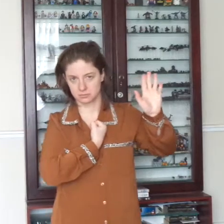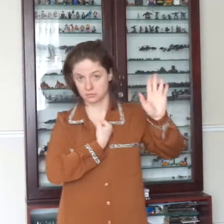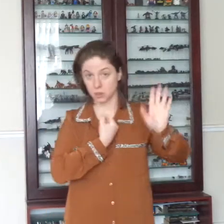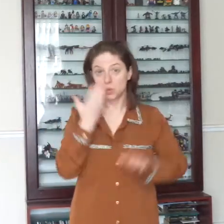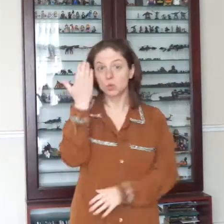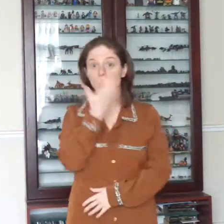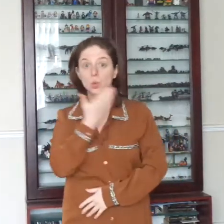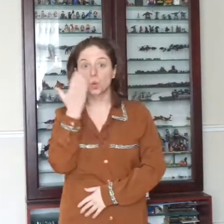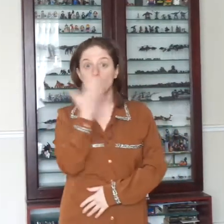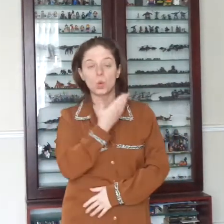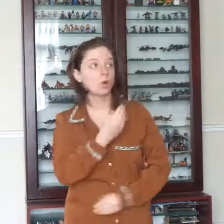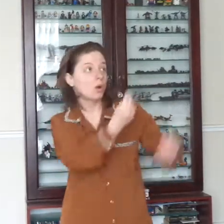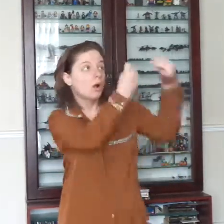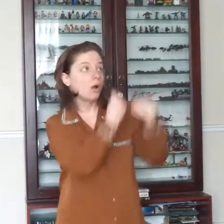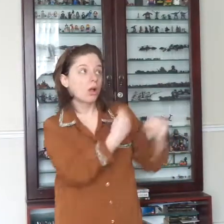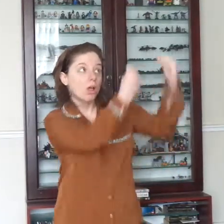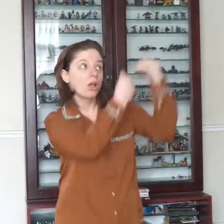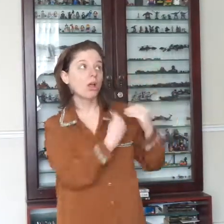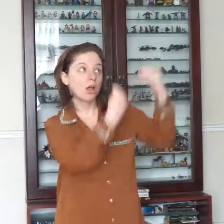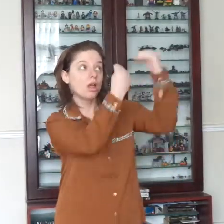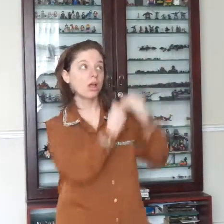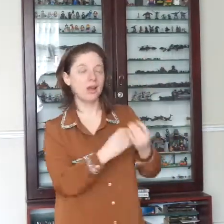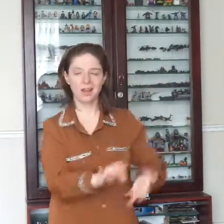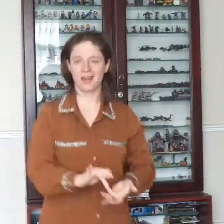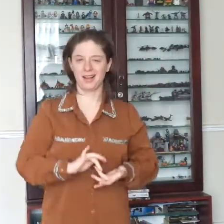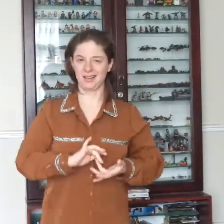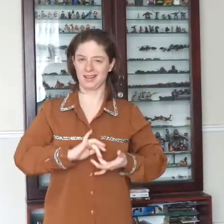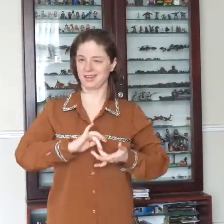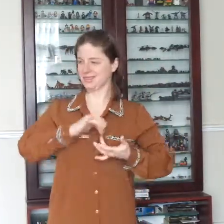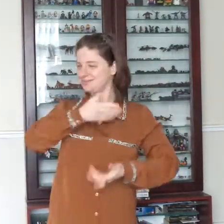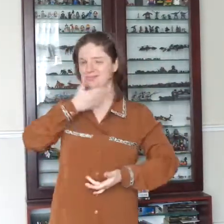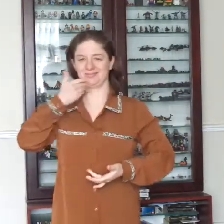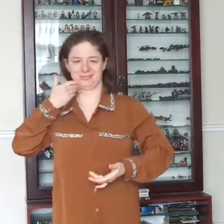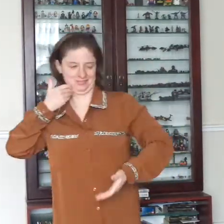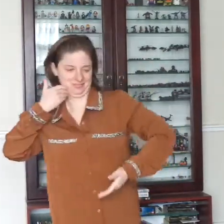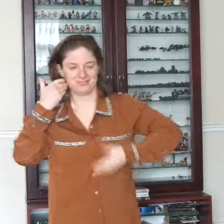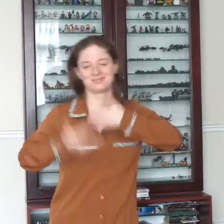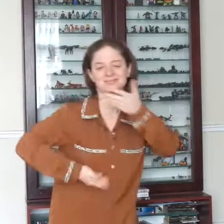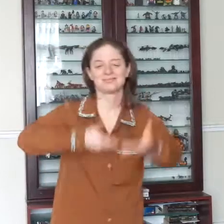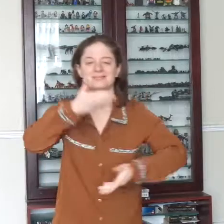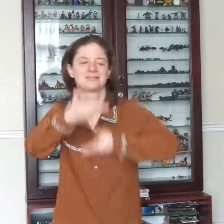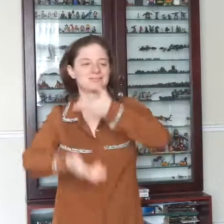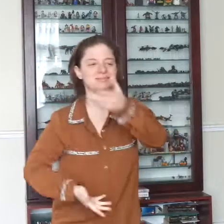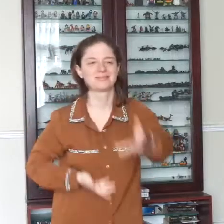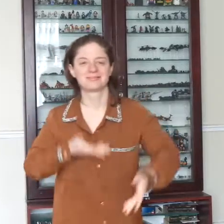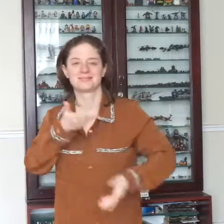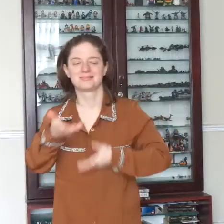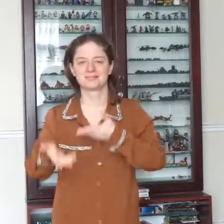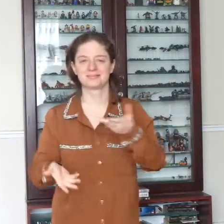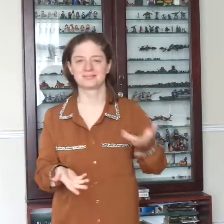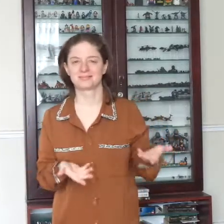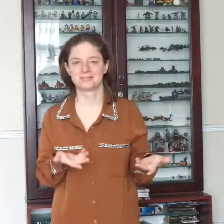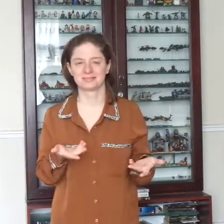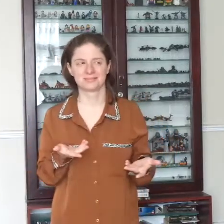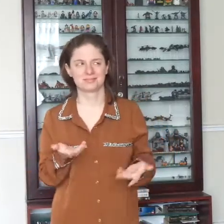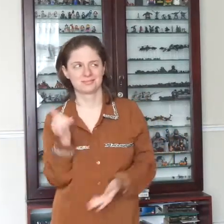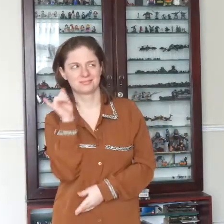At school they taught me how to be So pure in thought and word and deed